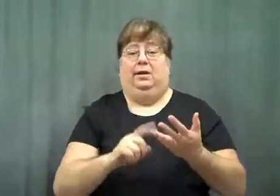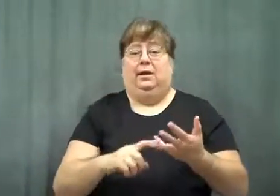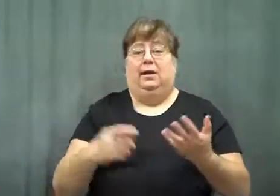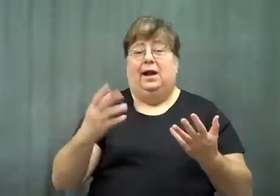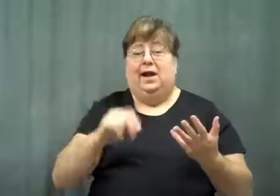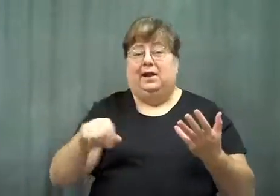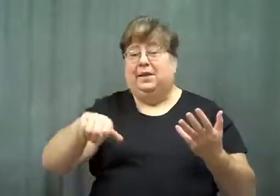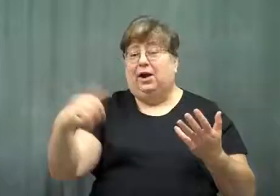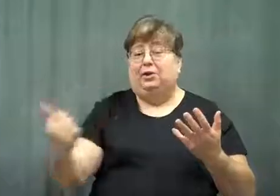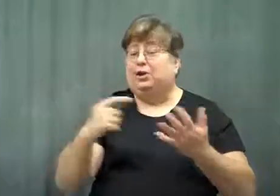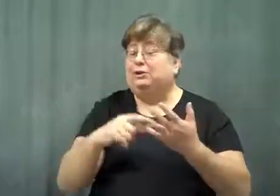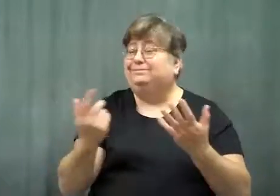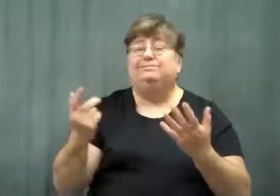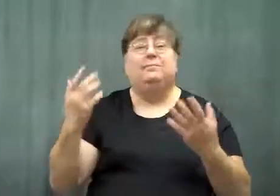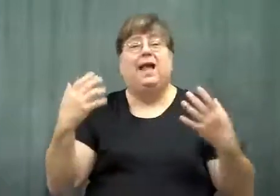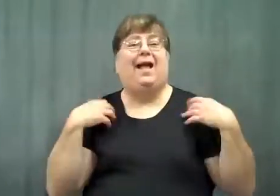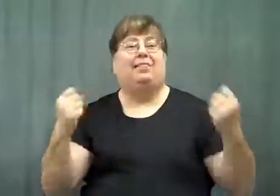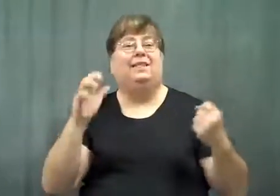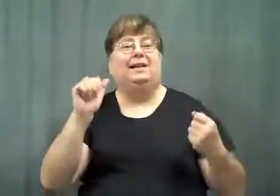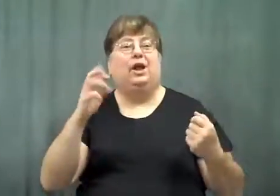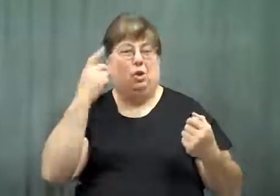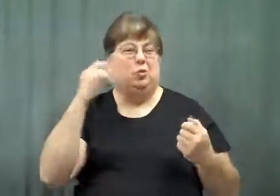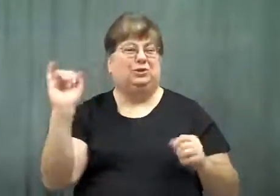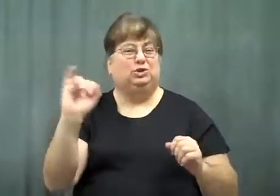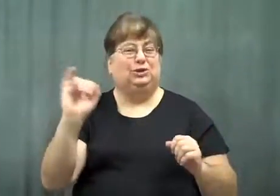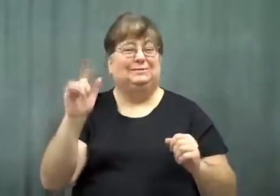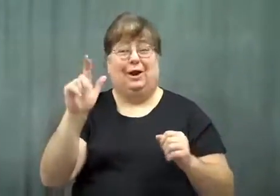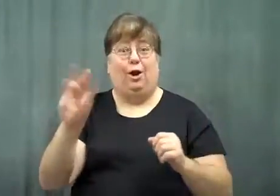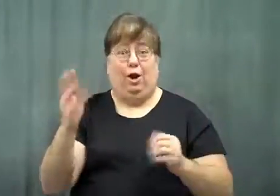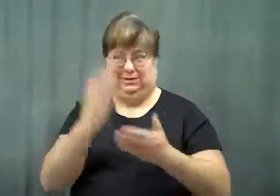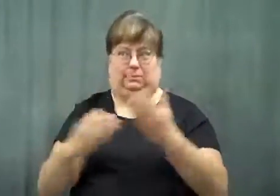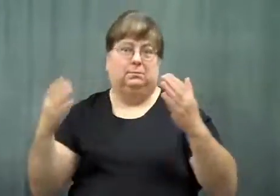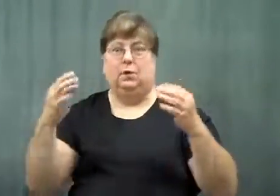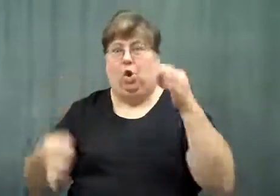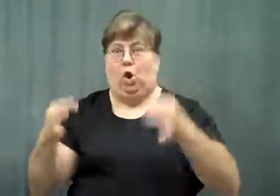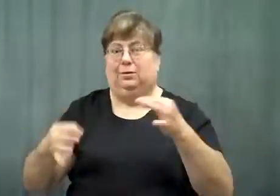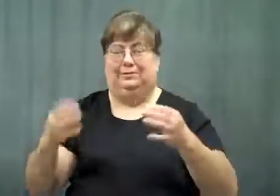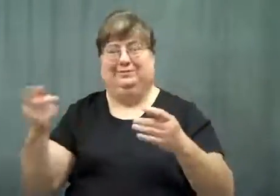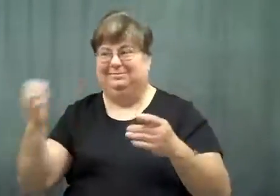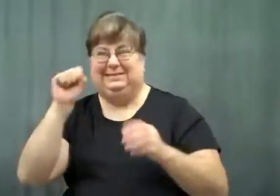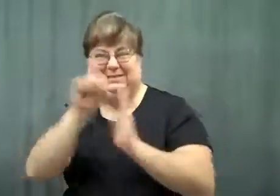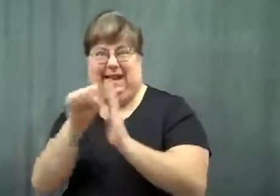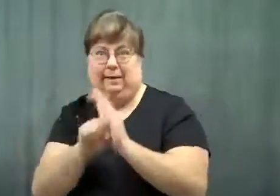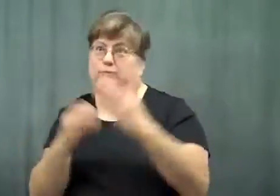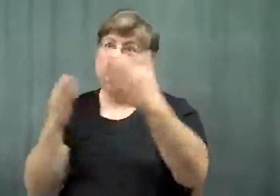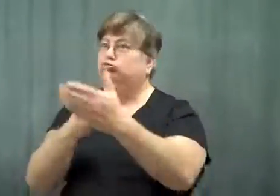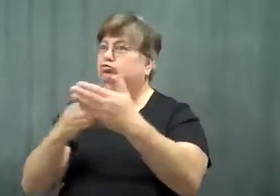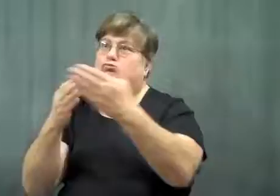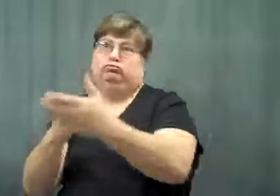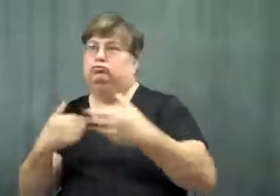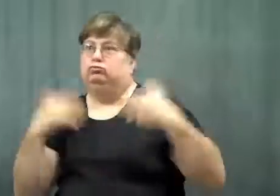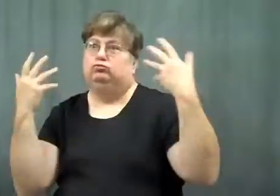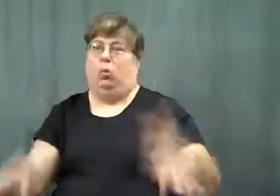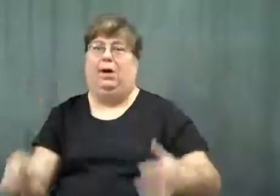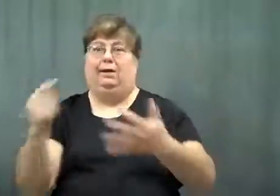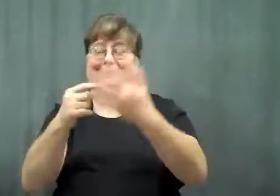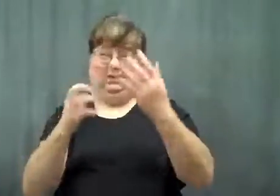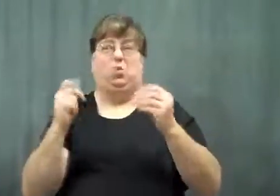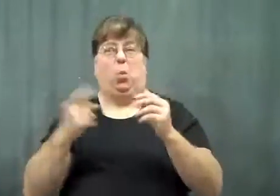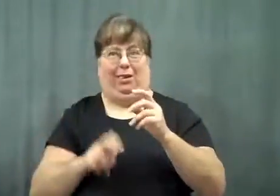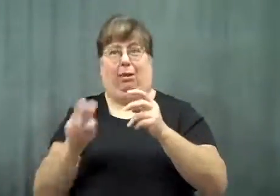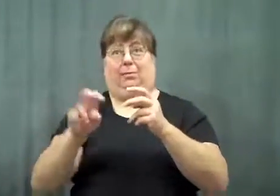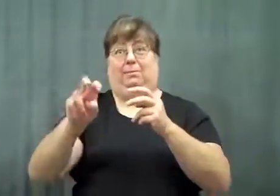States have filed suit in regards to the Health Care Law, and they are working their way up.